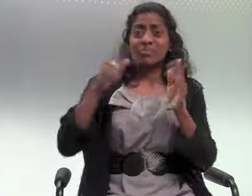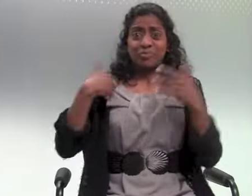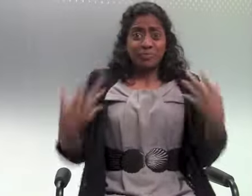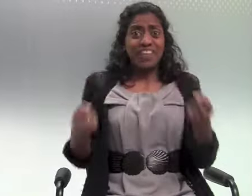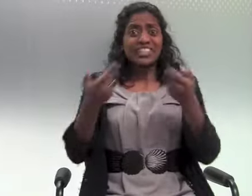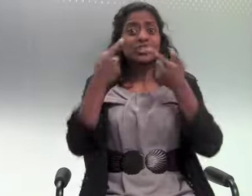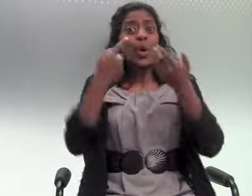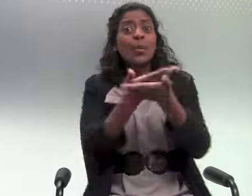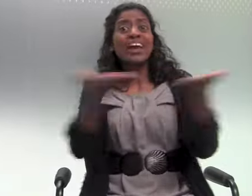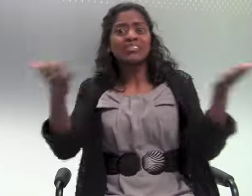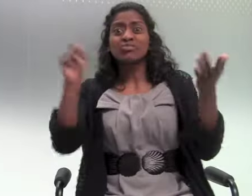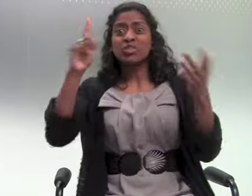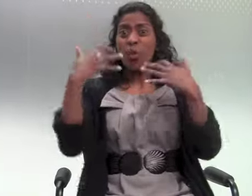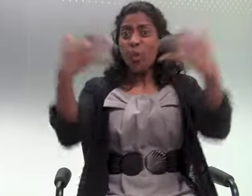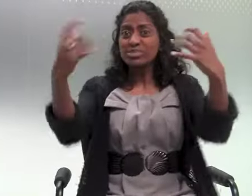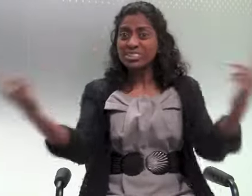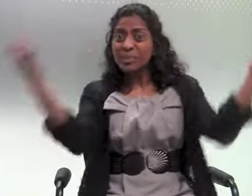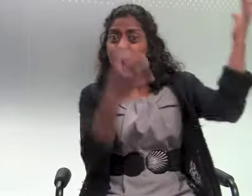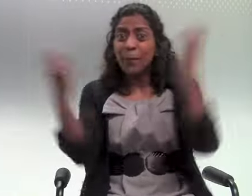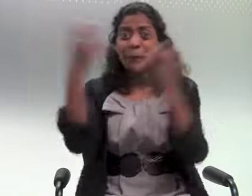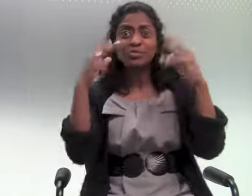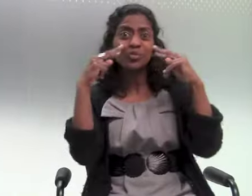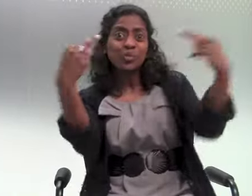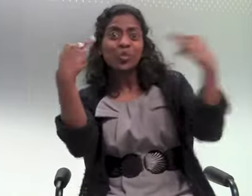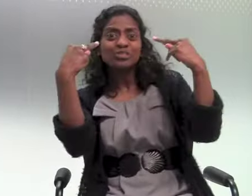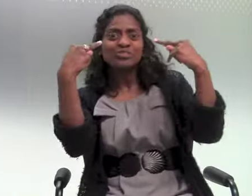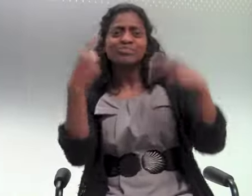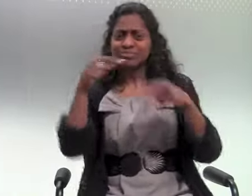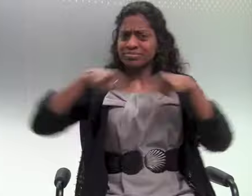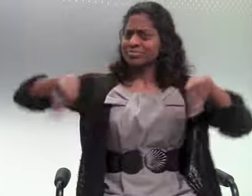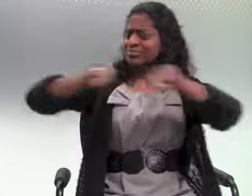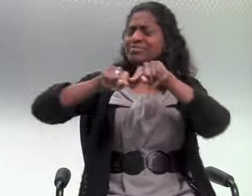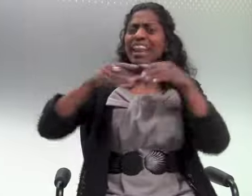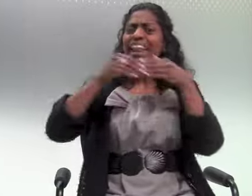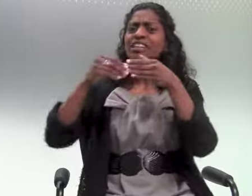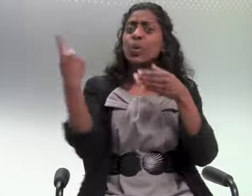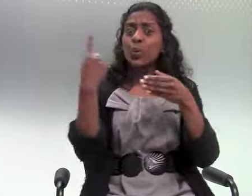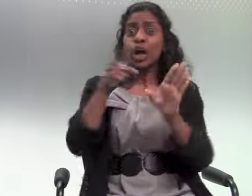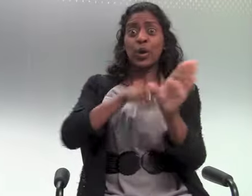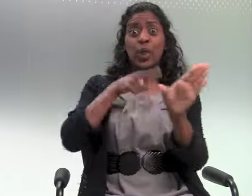Last month we invited various people to be part of an audience, we presented a Showcase